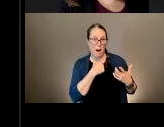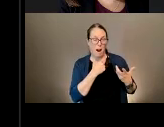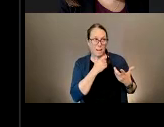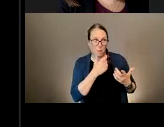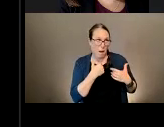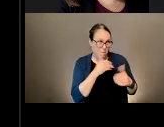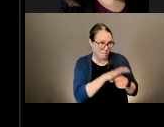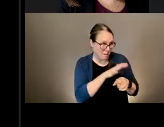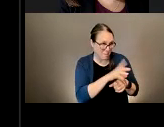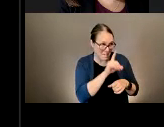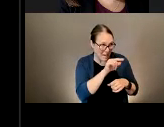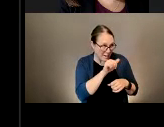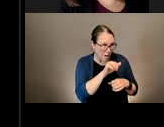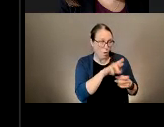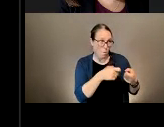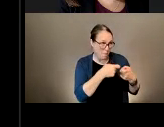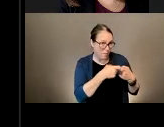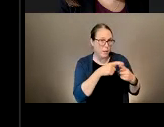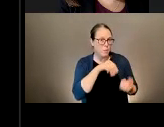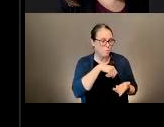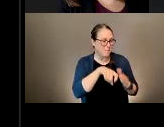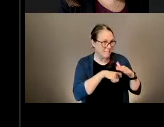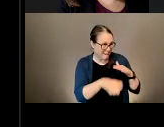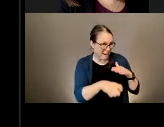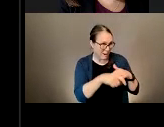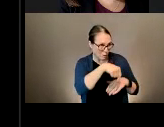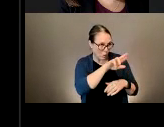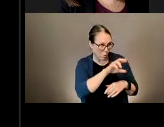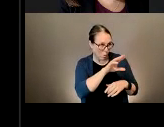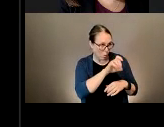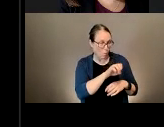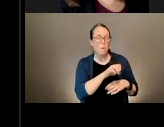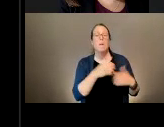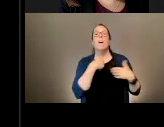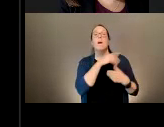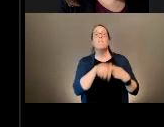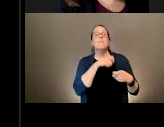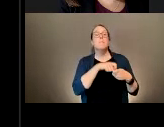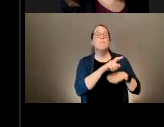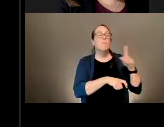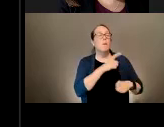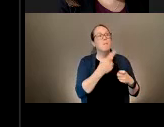I think that there's a good, like kind of more specific question here, which is about, you know, like what's more accessible on a flyer,